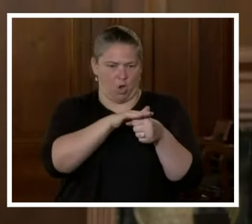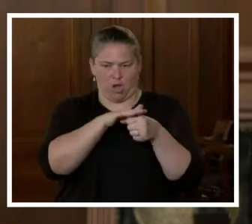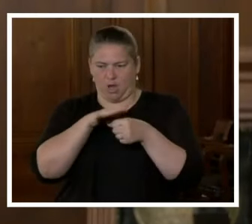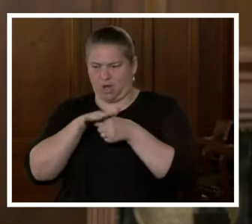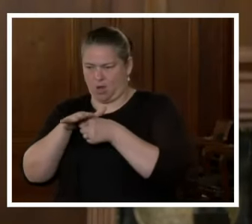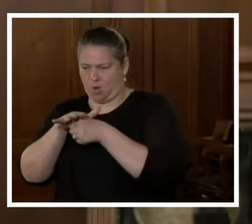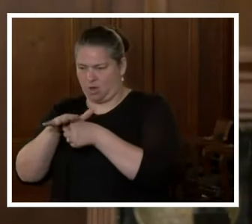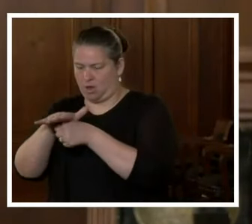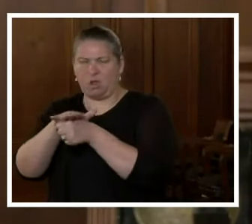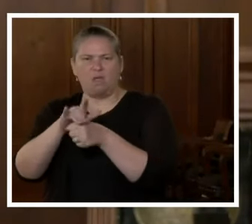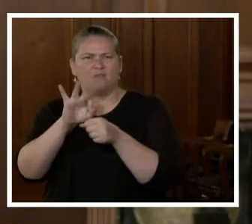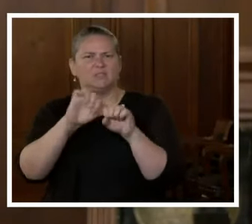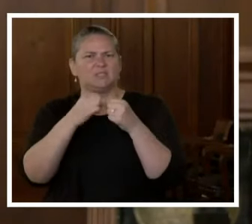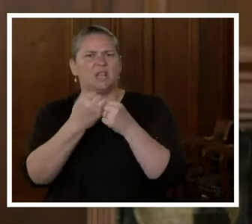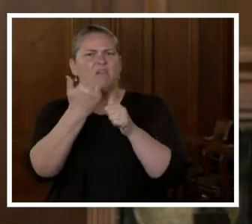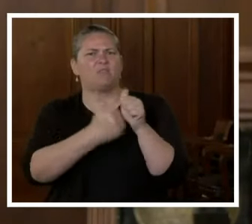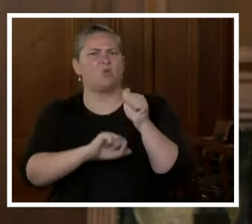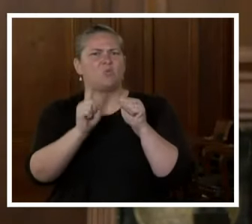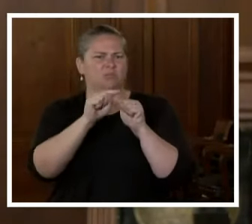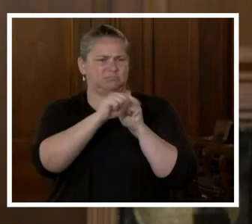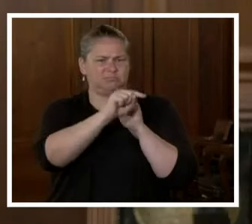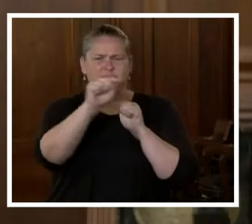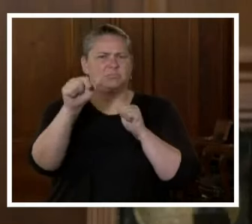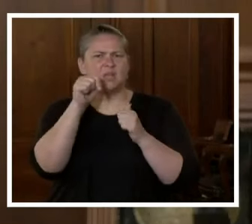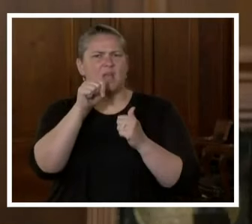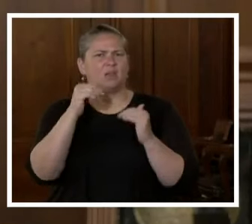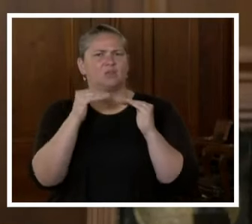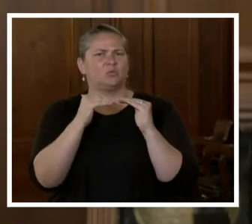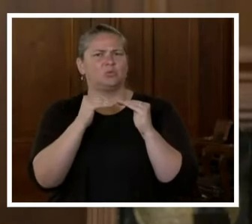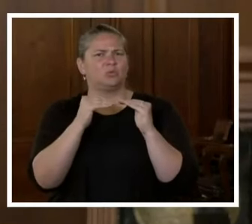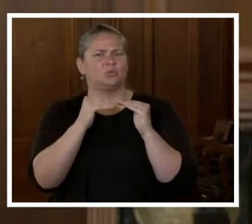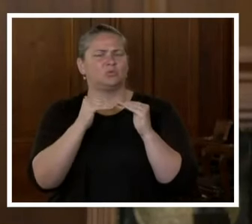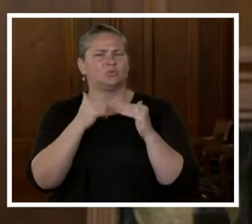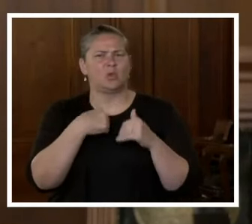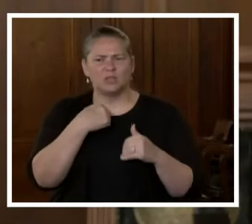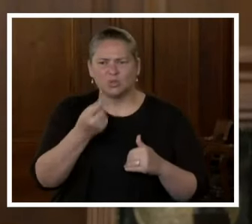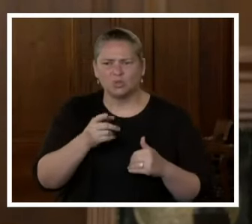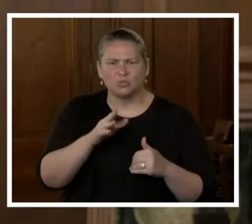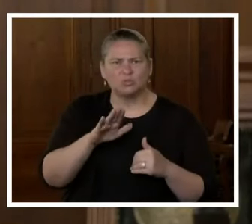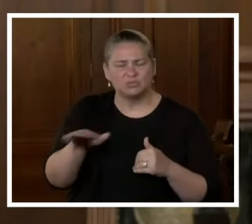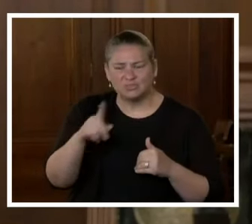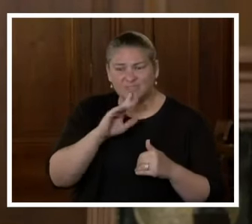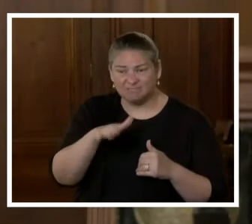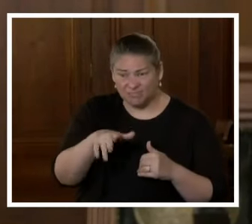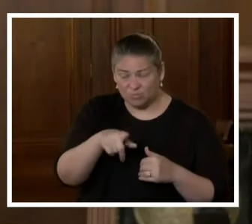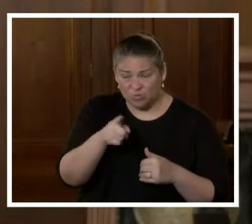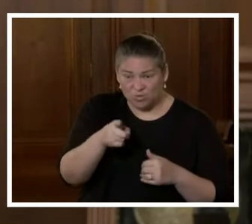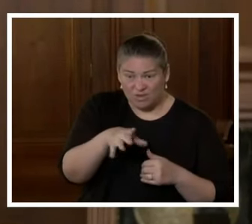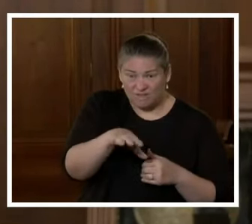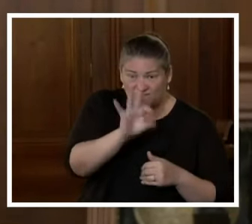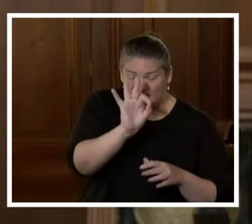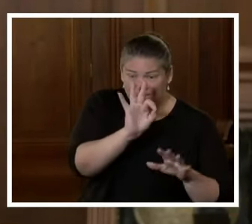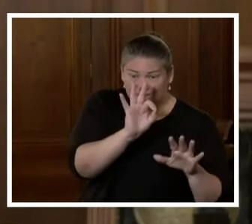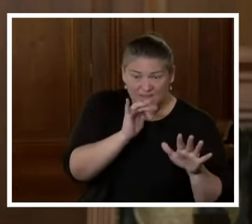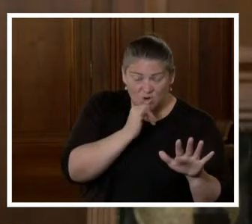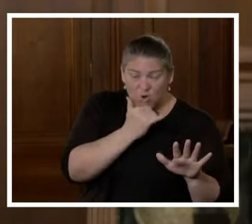AND I THINK WHAT WE'RE SEEING IS -- I MEAN, WE'RE SEEING AN OVERWHELMING VOICE.